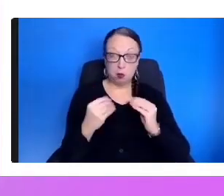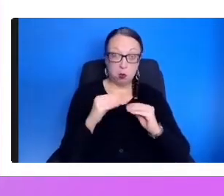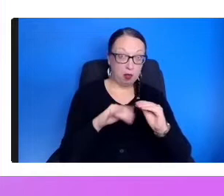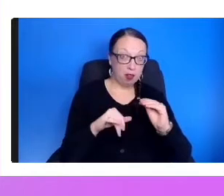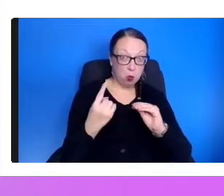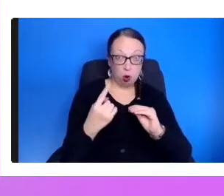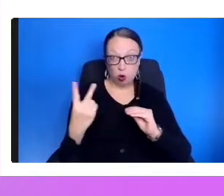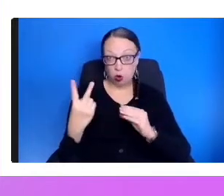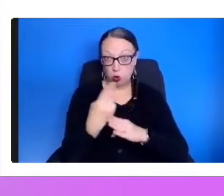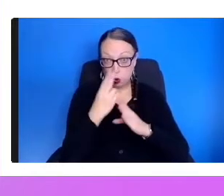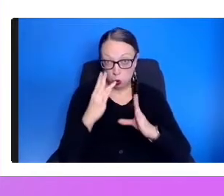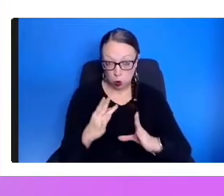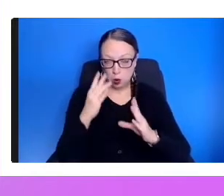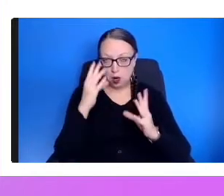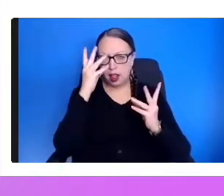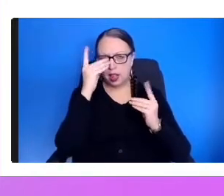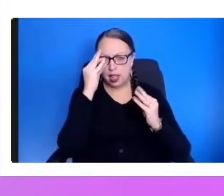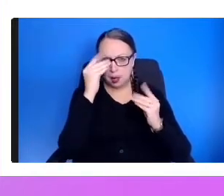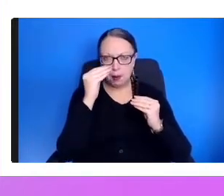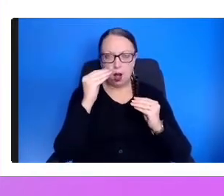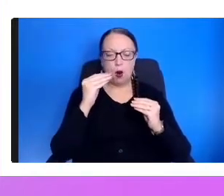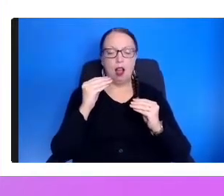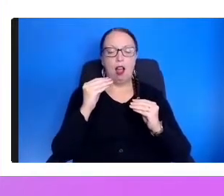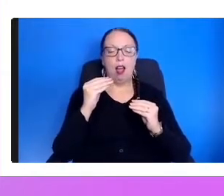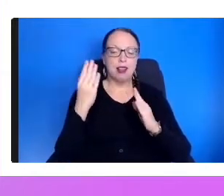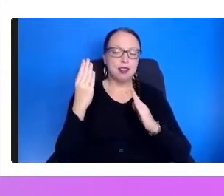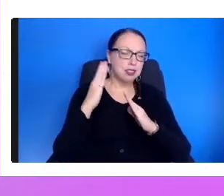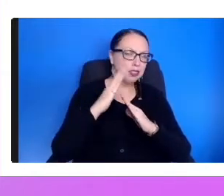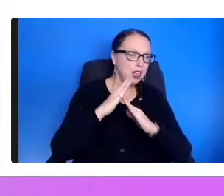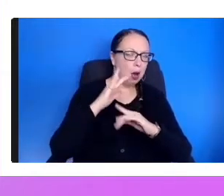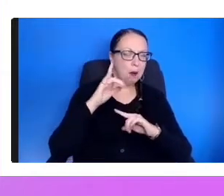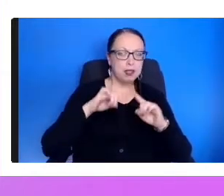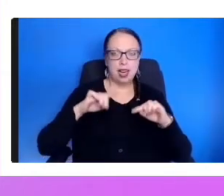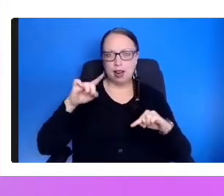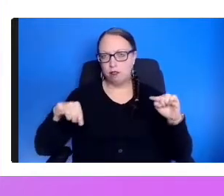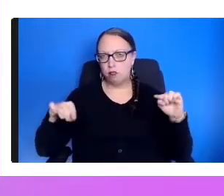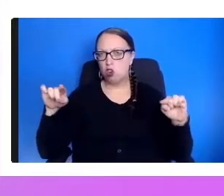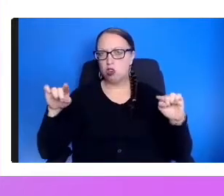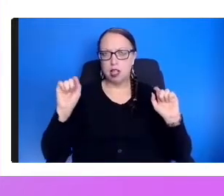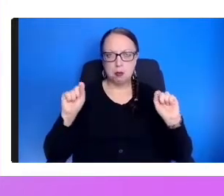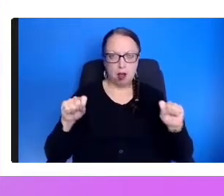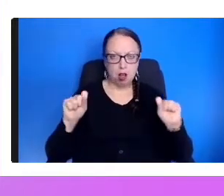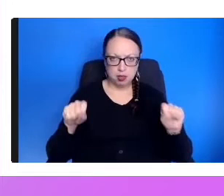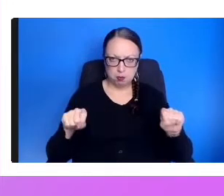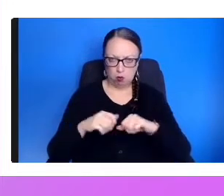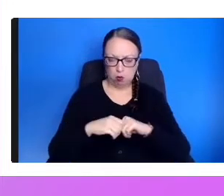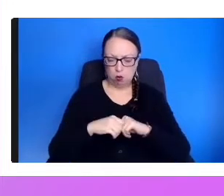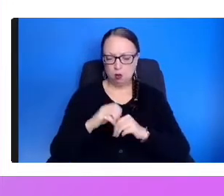think about really as diverse a group and a sample as possible, so some people might be tempted